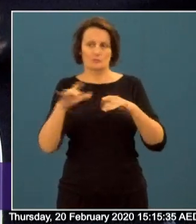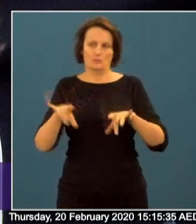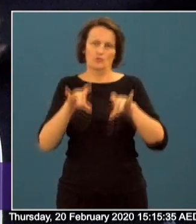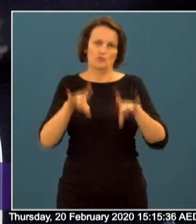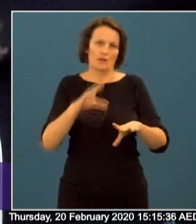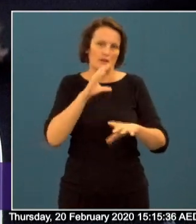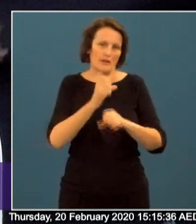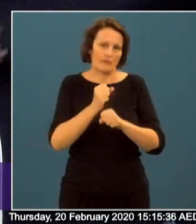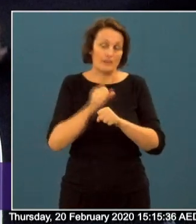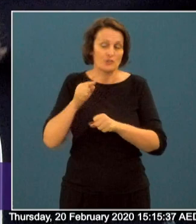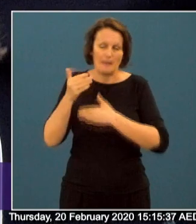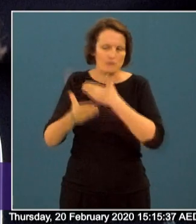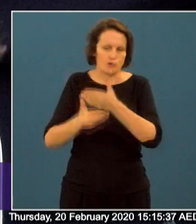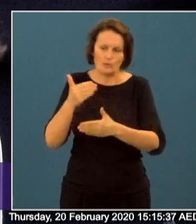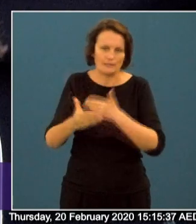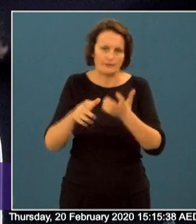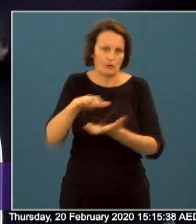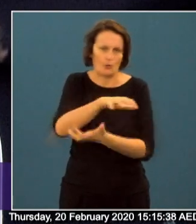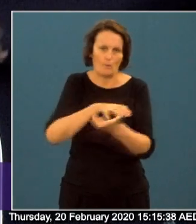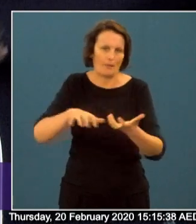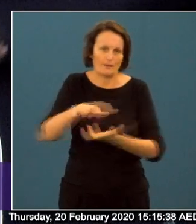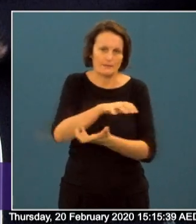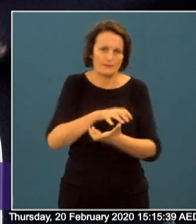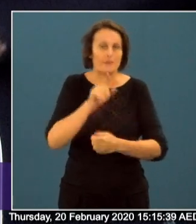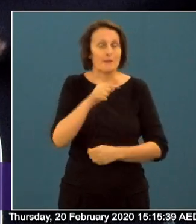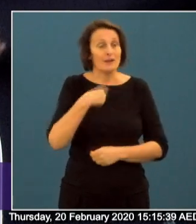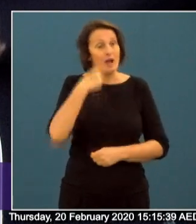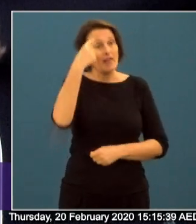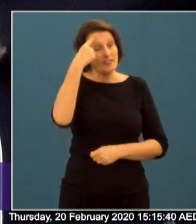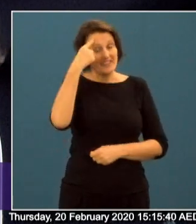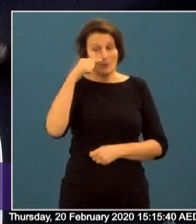But, as I say, I think training people to a higher level of skills